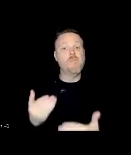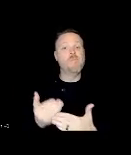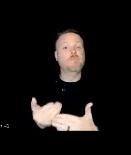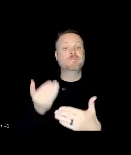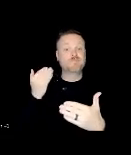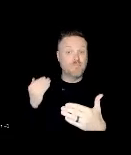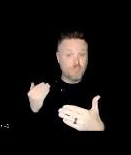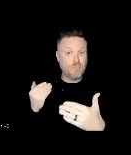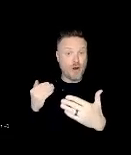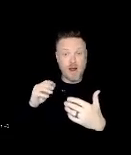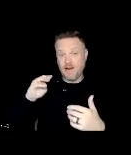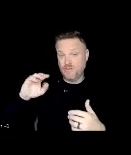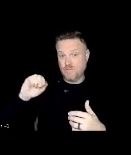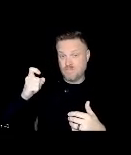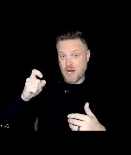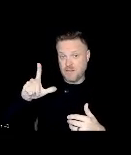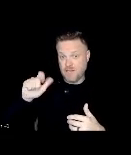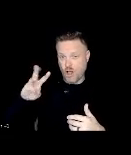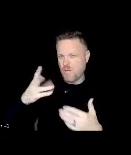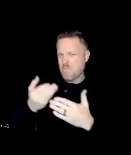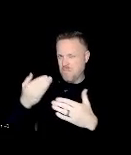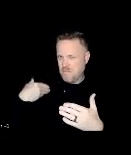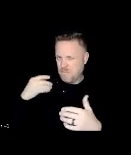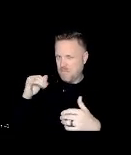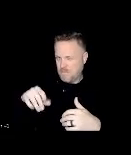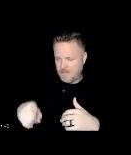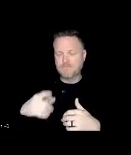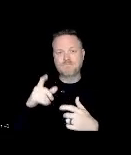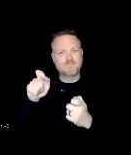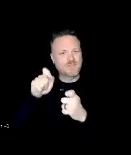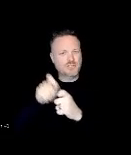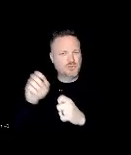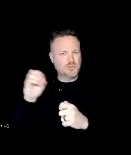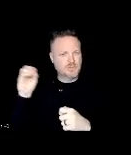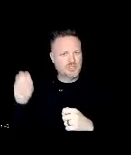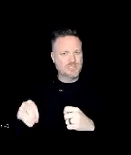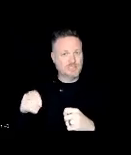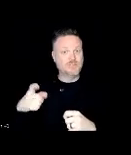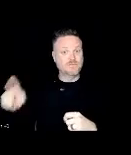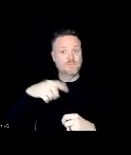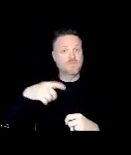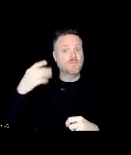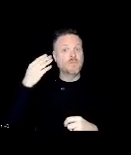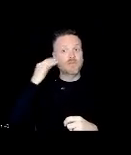Prior to max's law, a certain percent knew, certain percent of the high school students